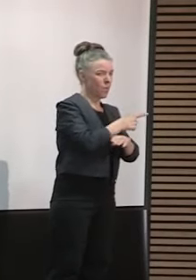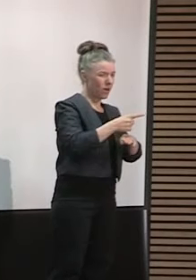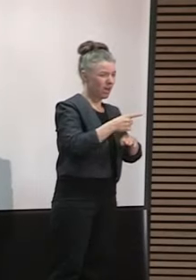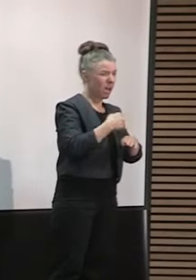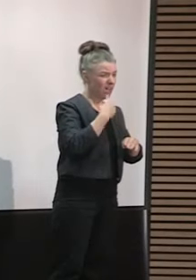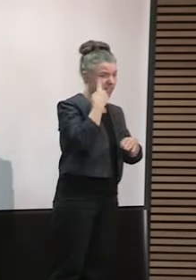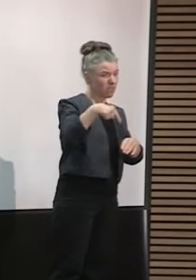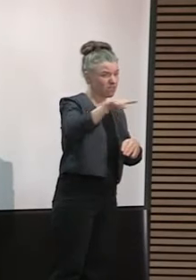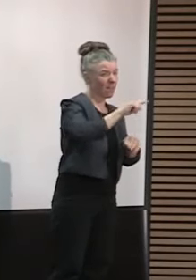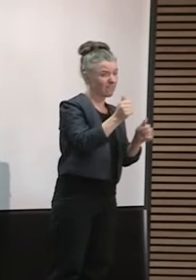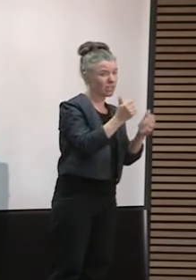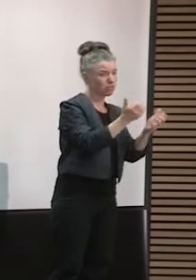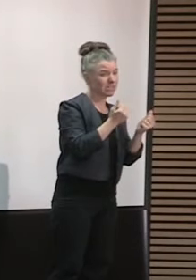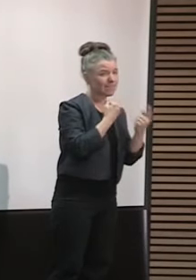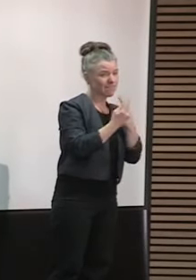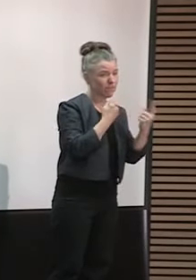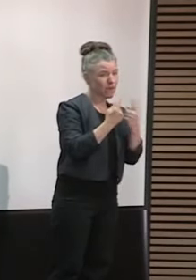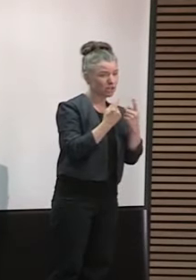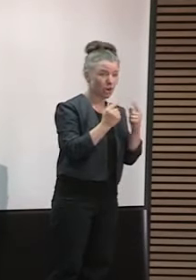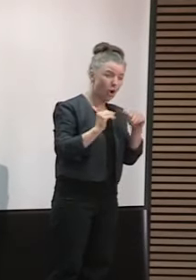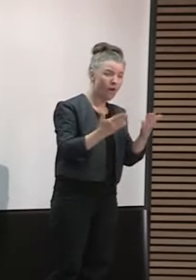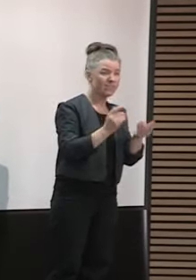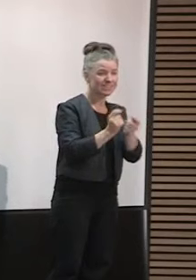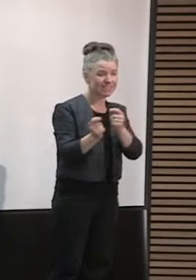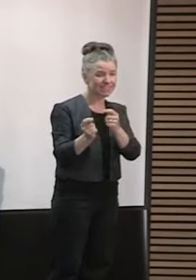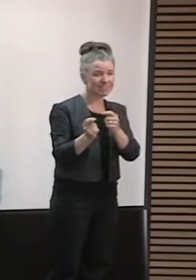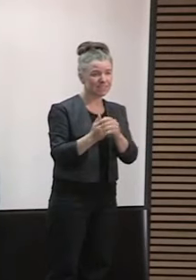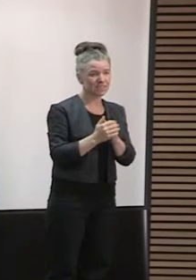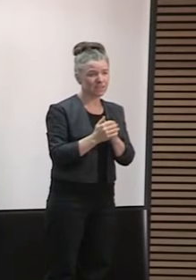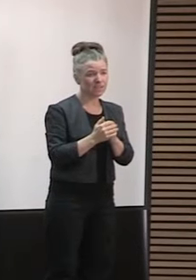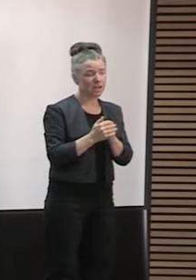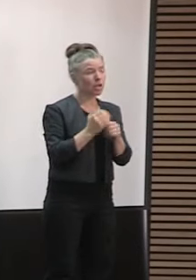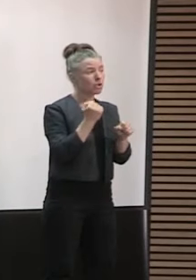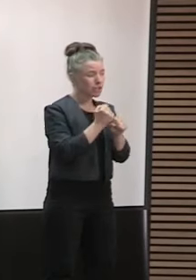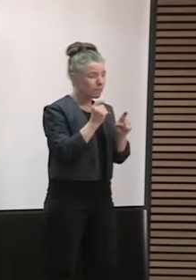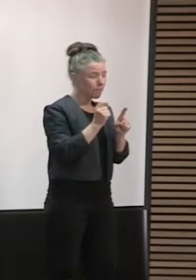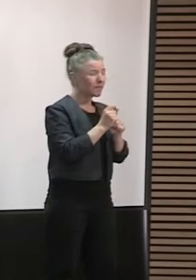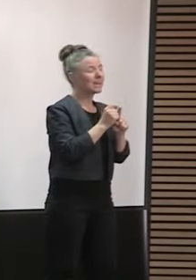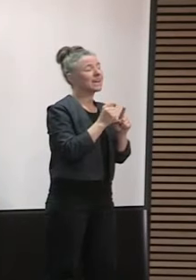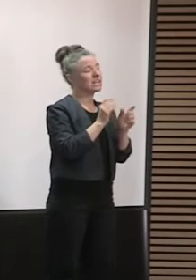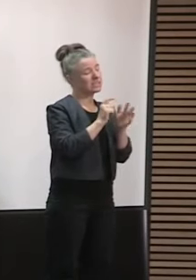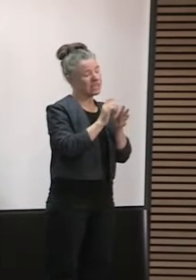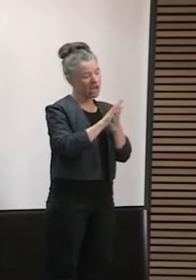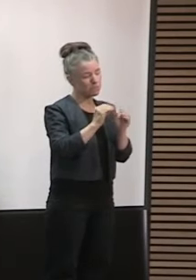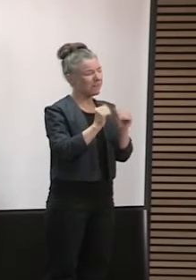There are no... Actually, I don't have it off the top of my head but we will include something